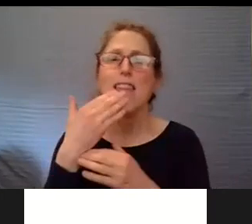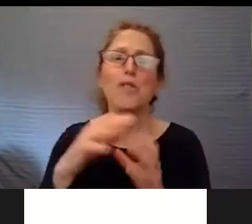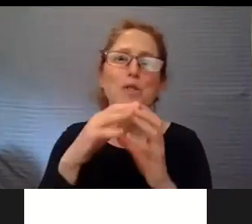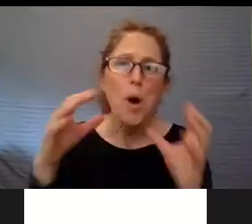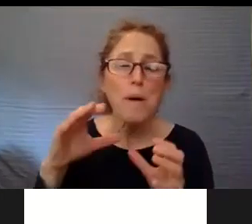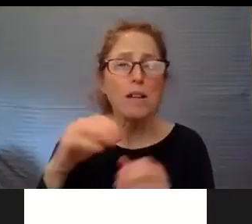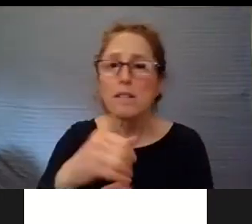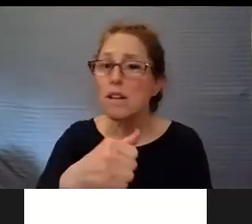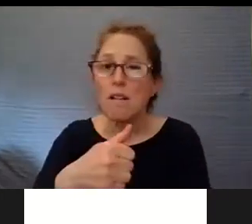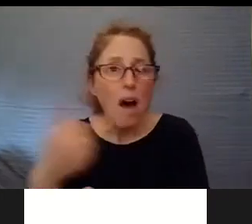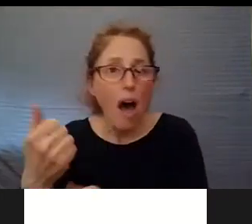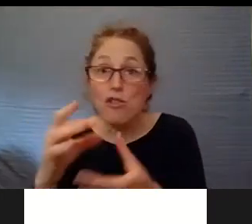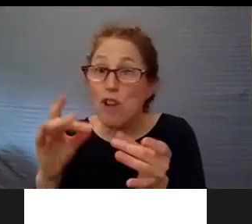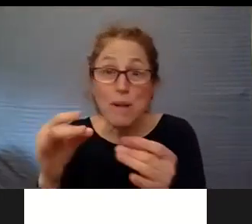Is there anything else you want to add before I move on?